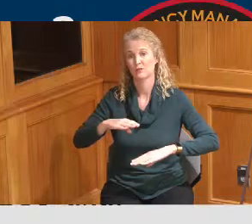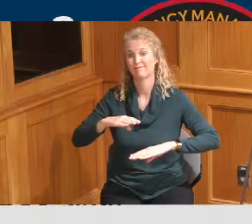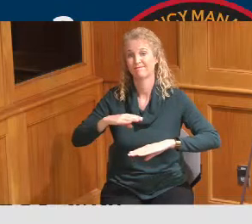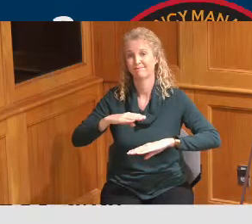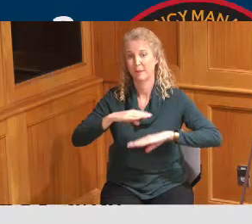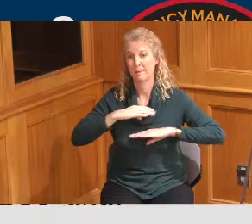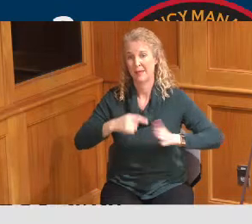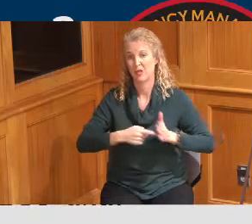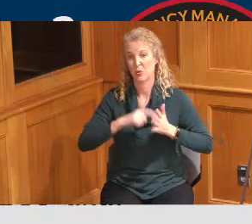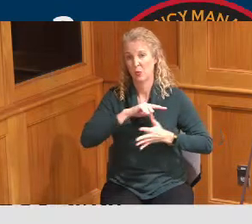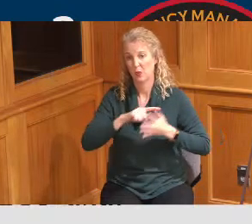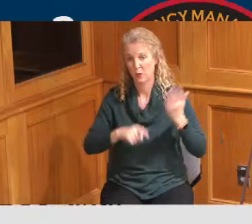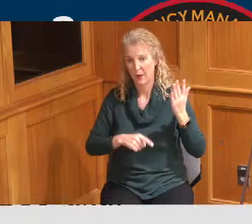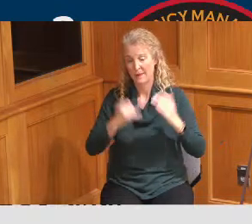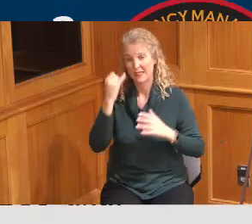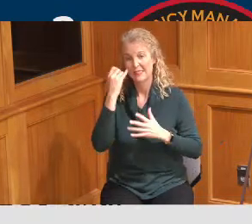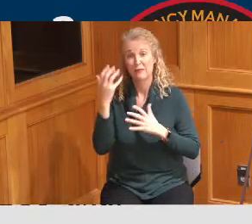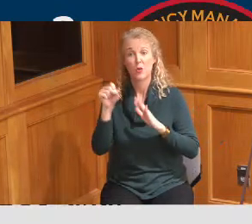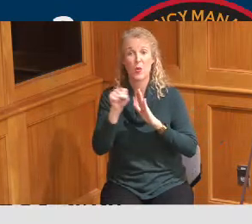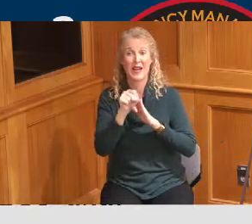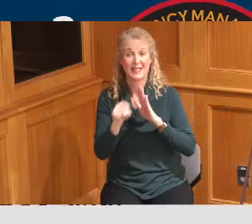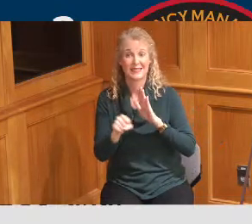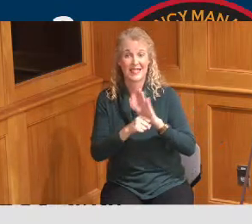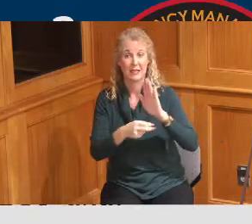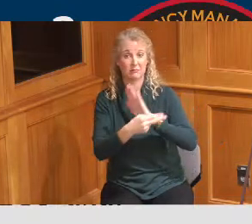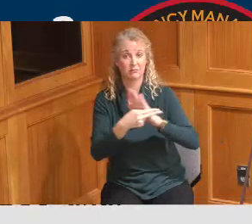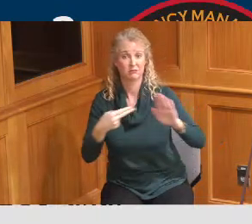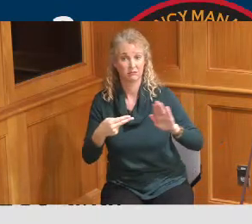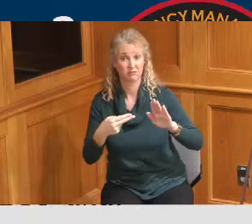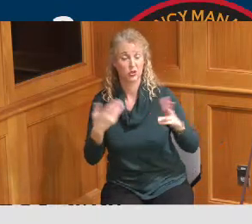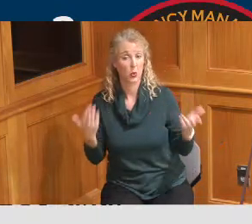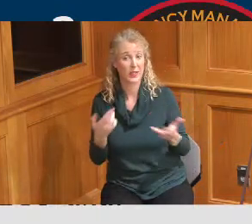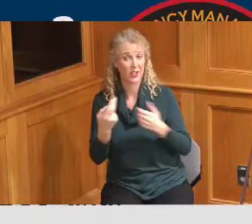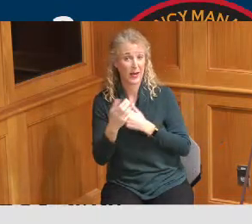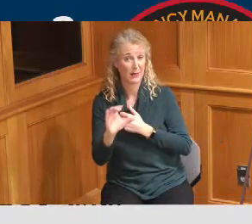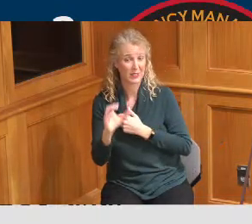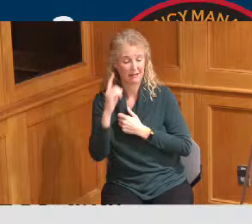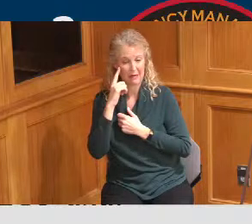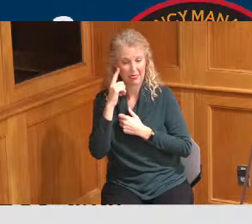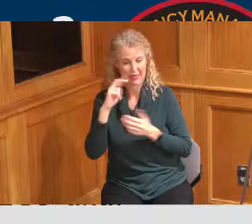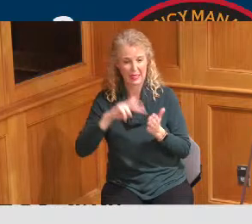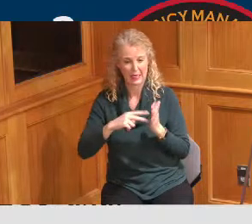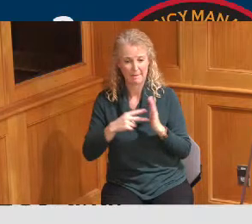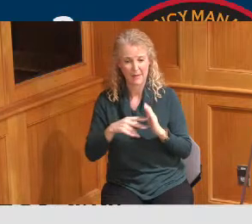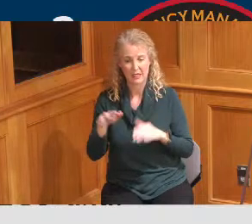to get a federal decoration so in Hamilton County that's I believe about $4 million in uninsured